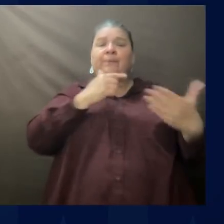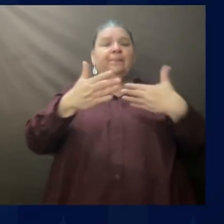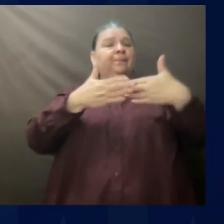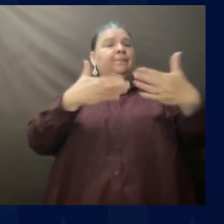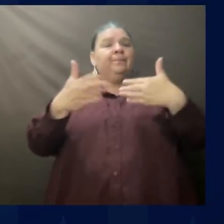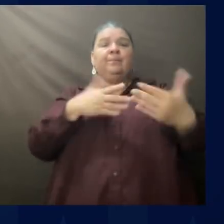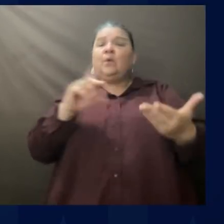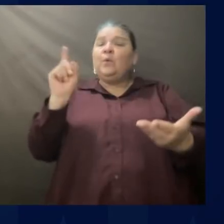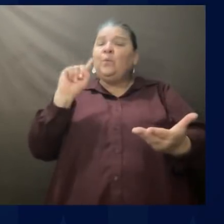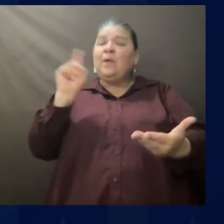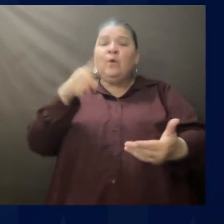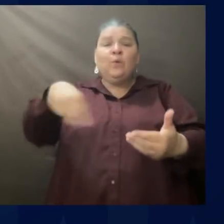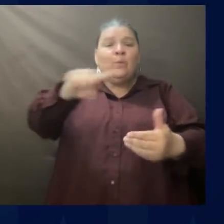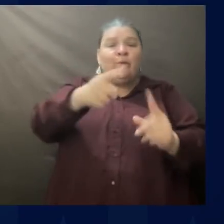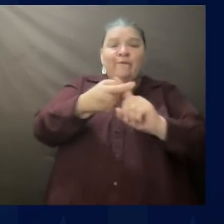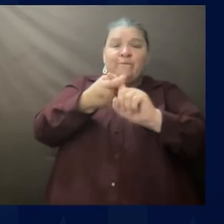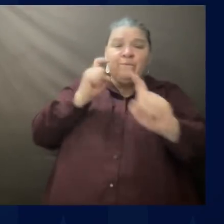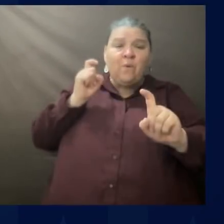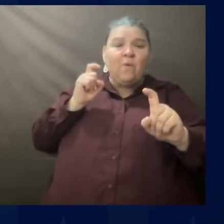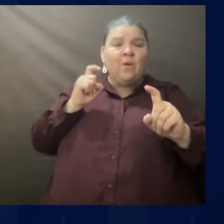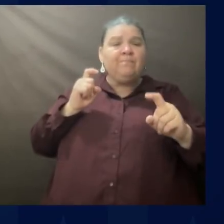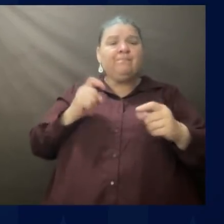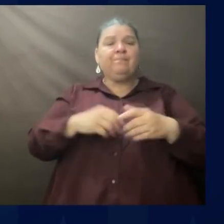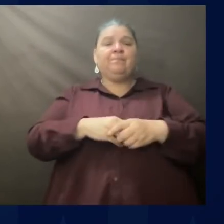under these colors of red, white and blue,